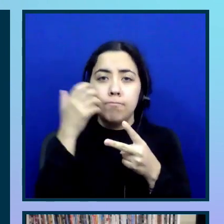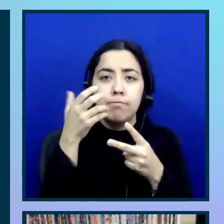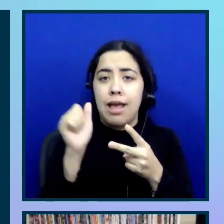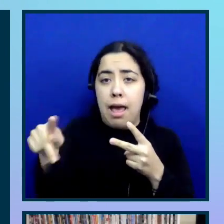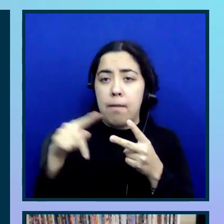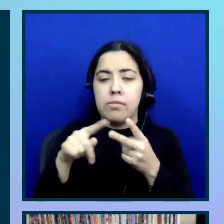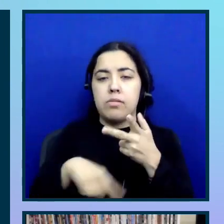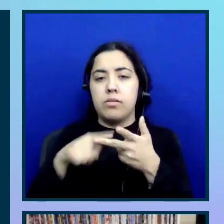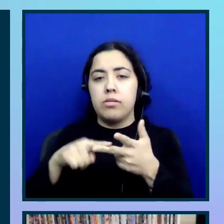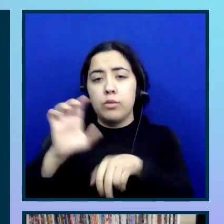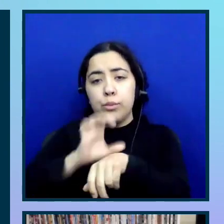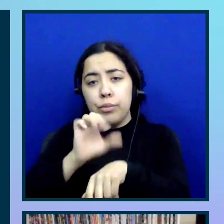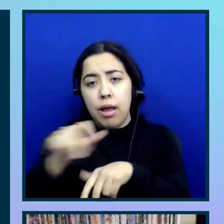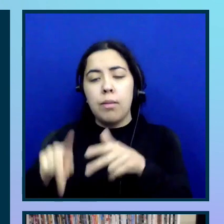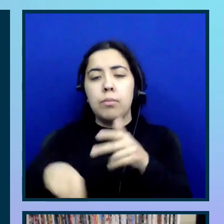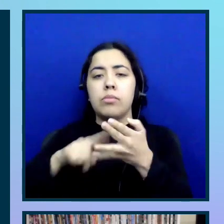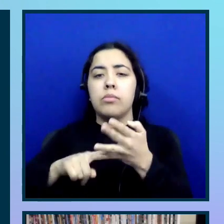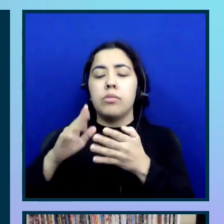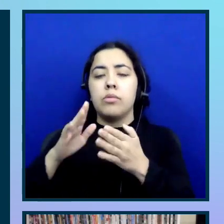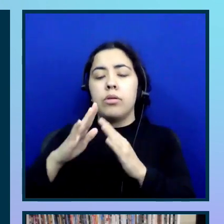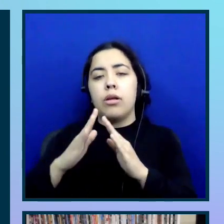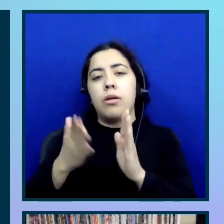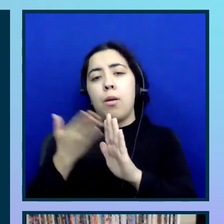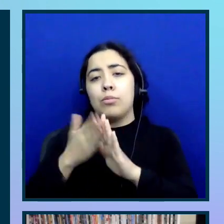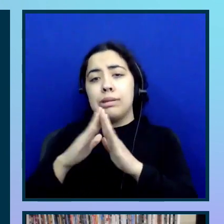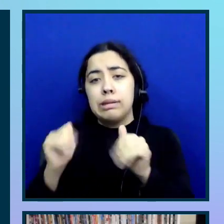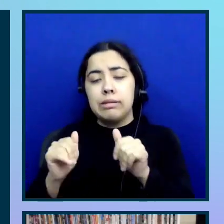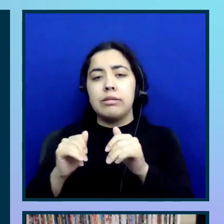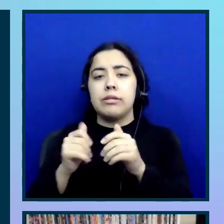desktop apps, operating systems, video games, and much more.